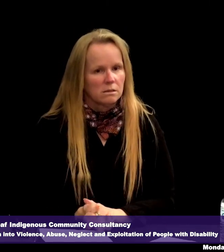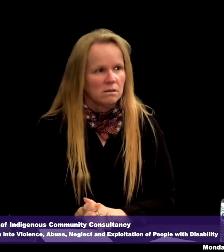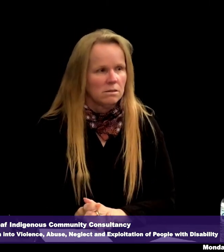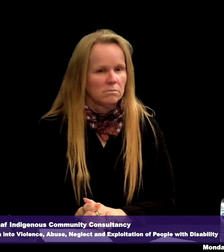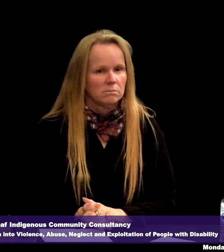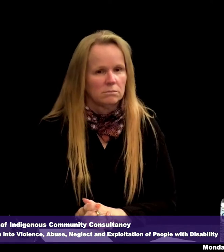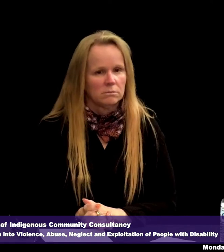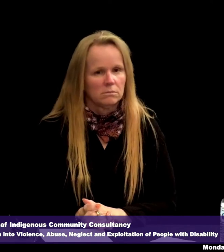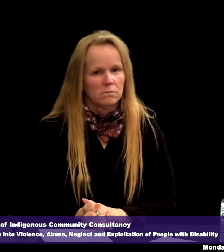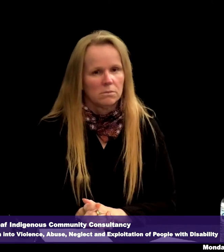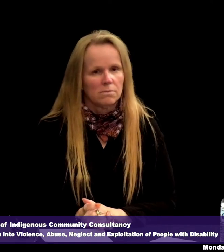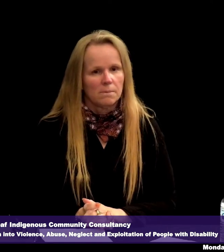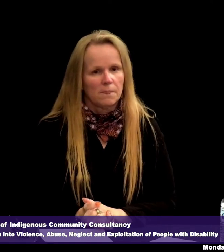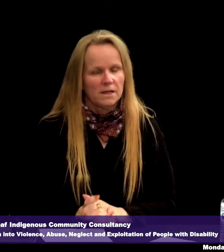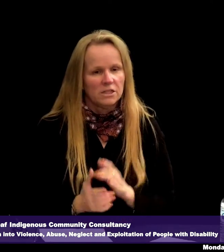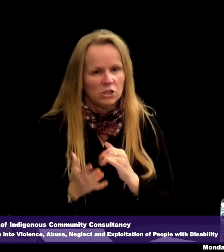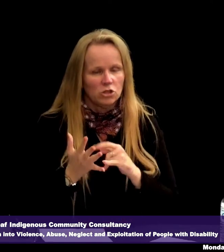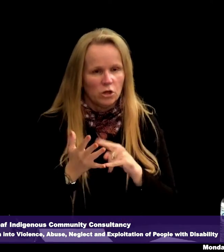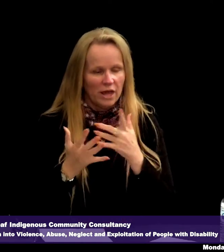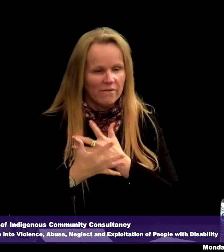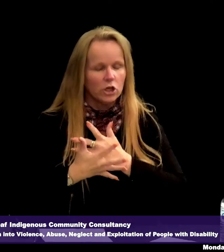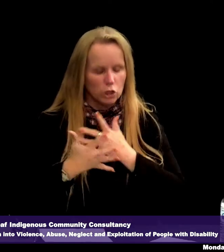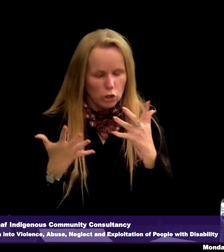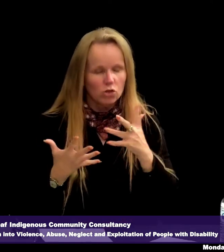access to what's going on on country when they are not there themselves.